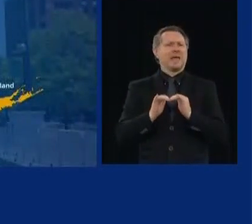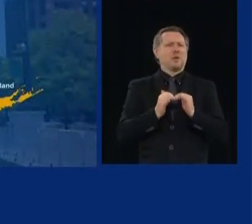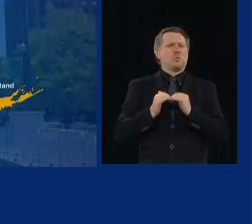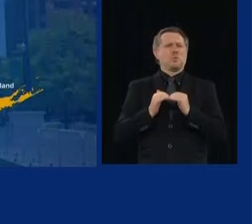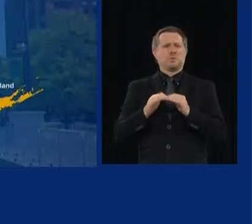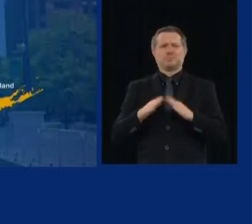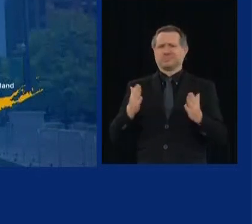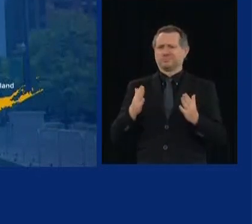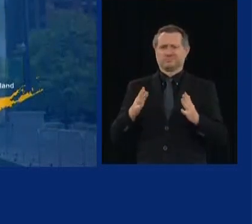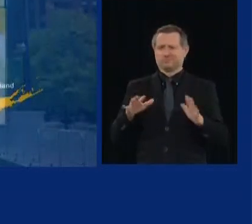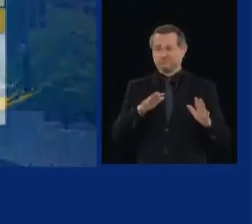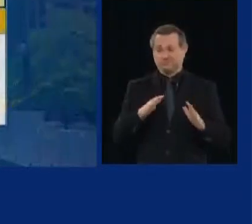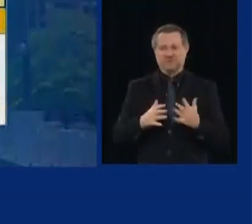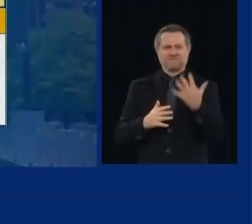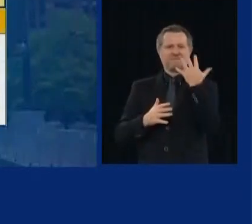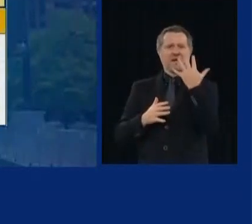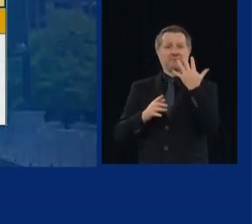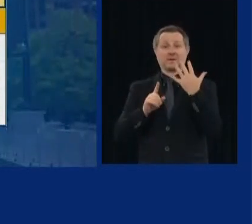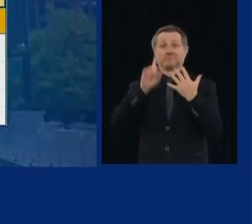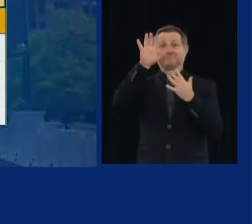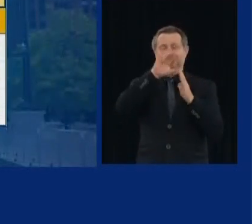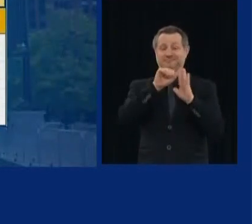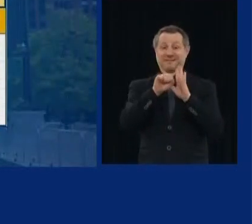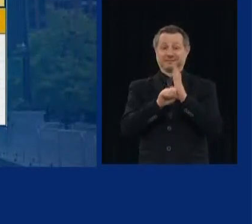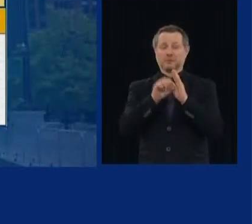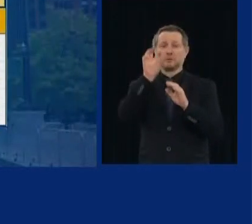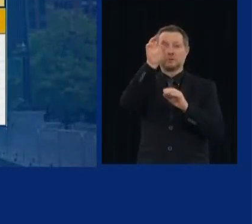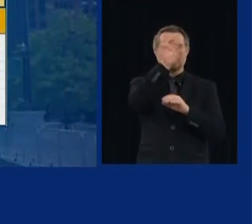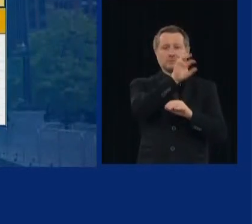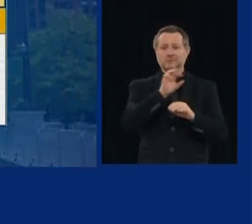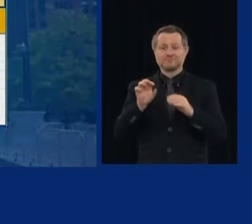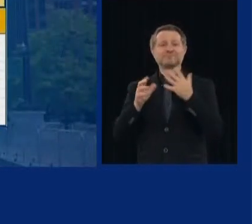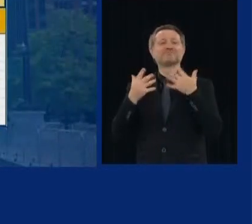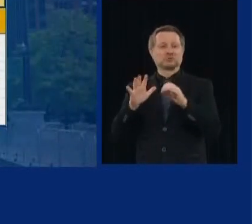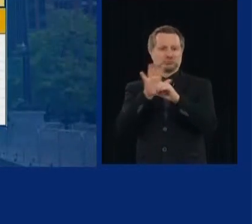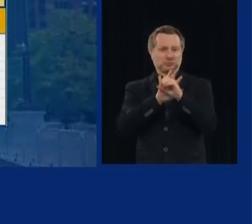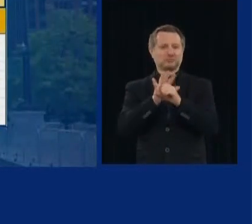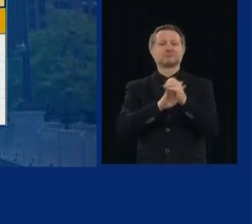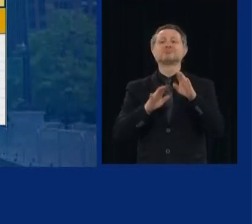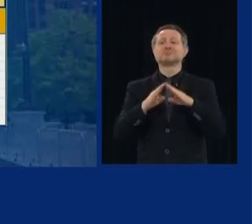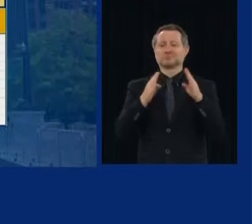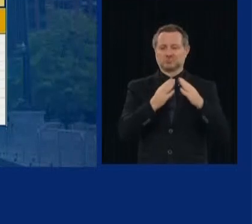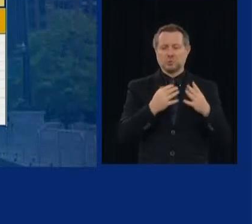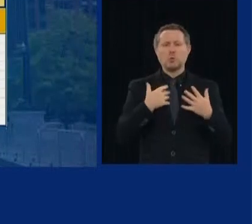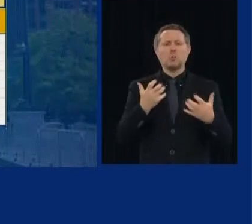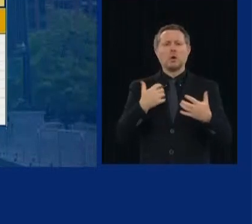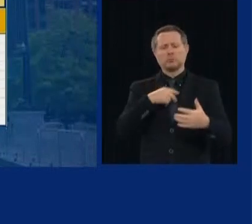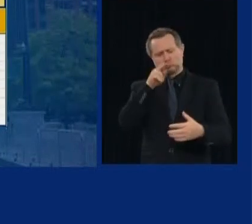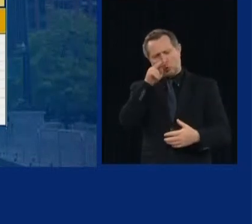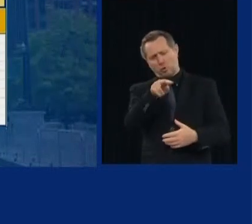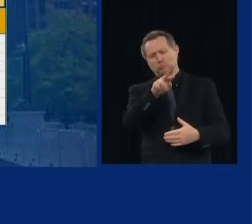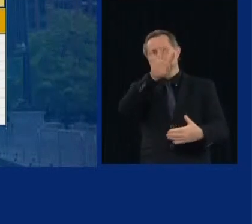WANTS TO REOPEN. NOBODY WANTS TO REOPEN MORE THAN I DO. THE QUESTION IS HOW.